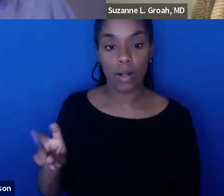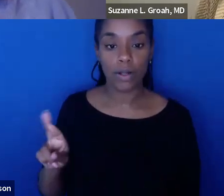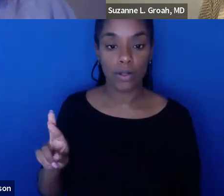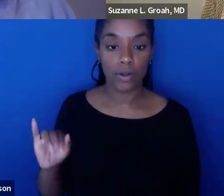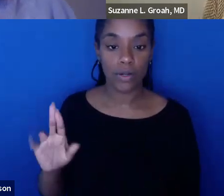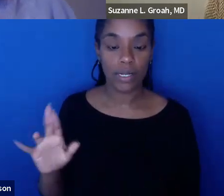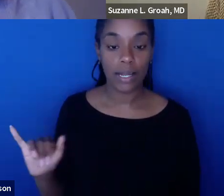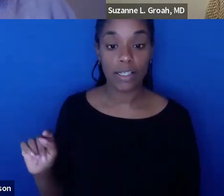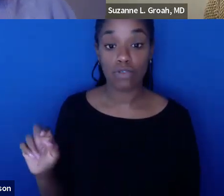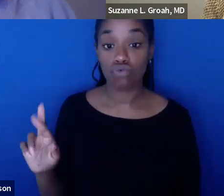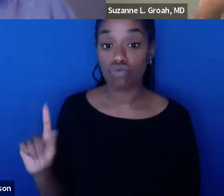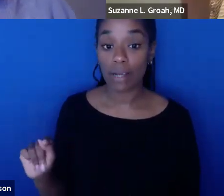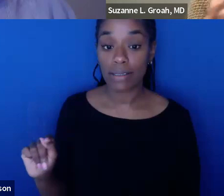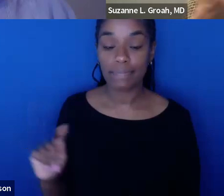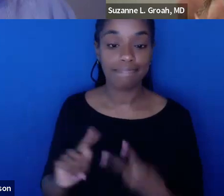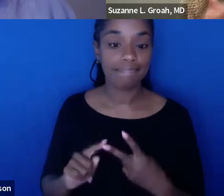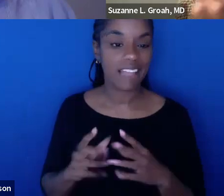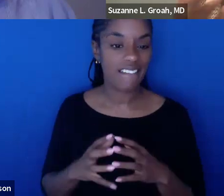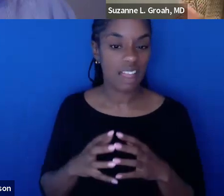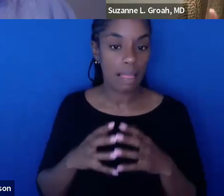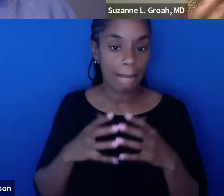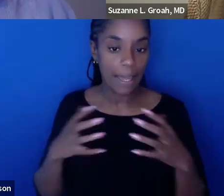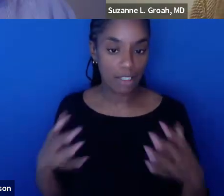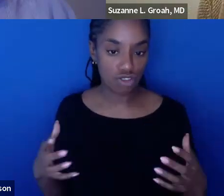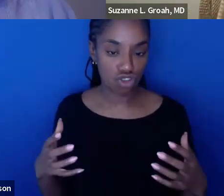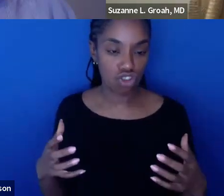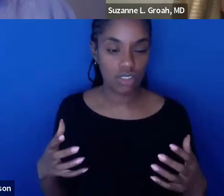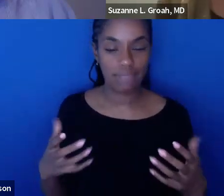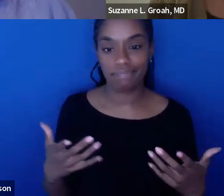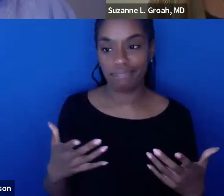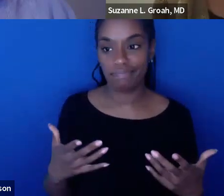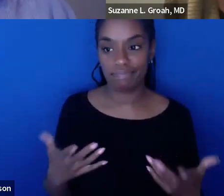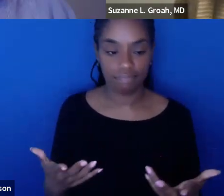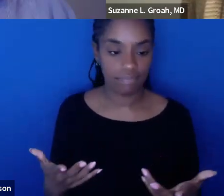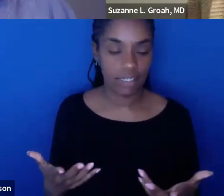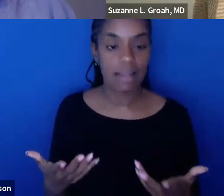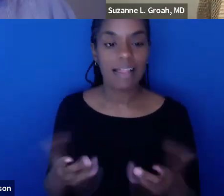Inflammation, so inflammation irritation, that's typically measured through white